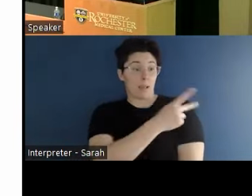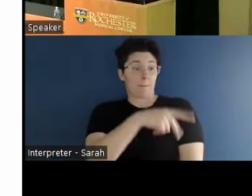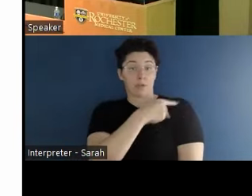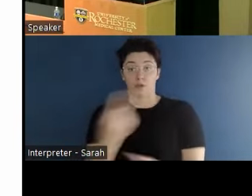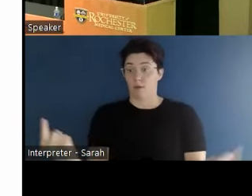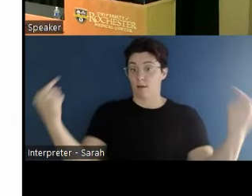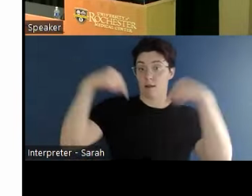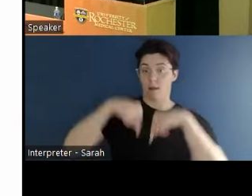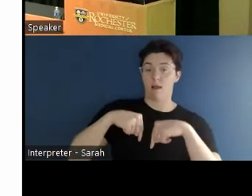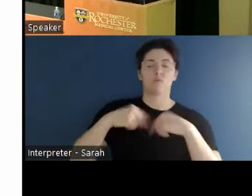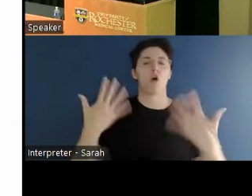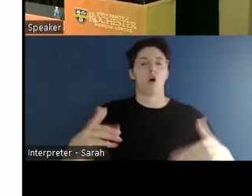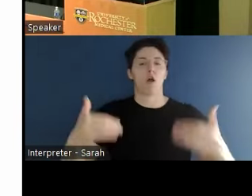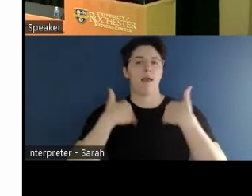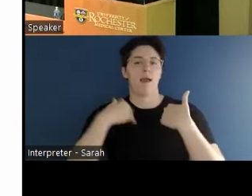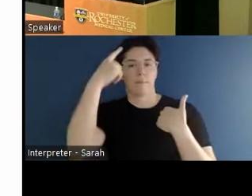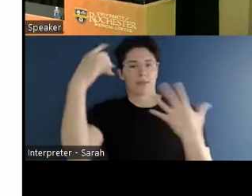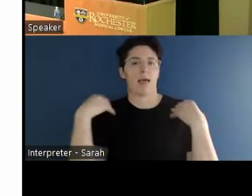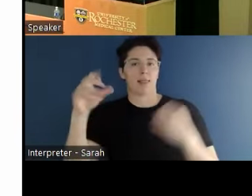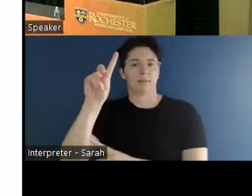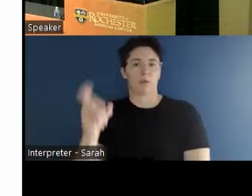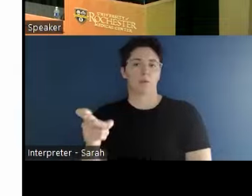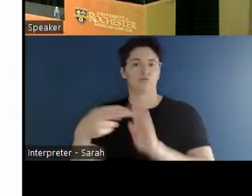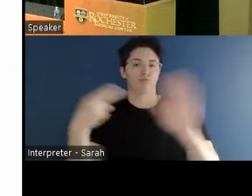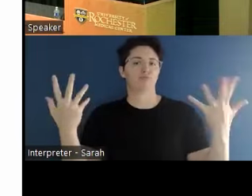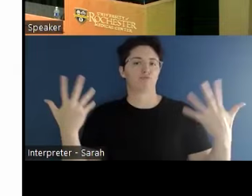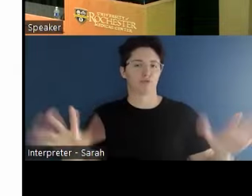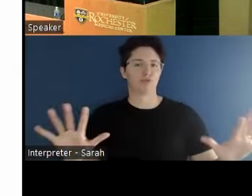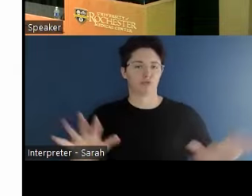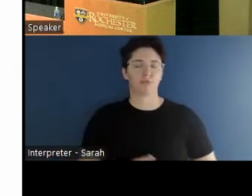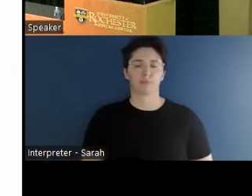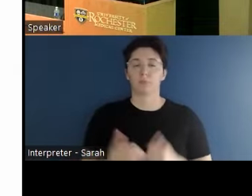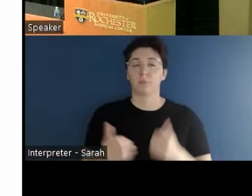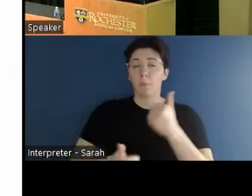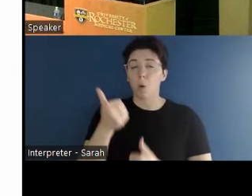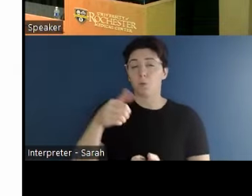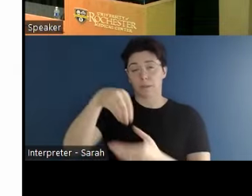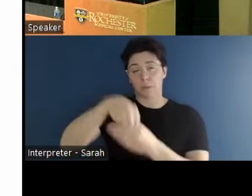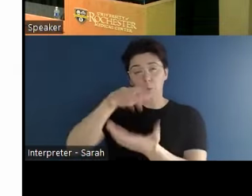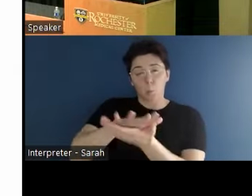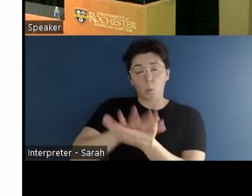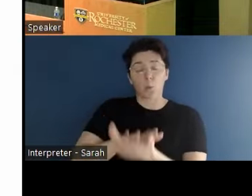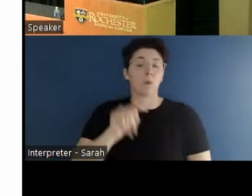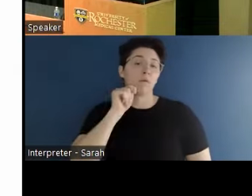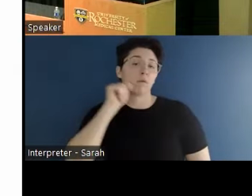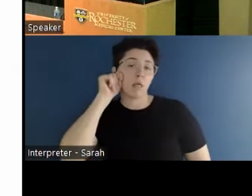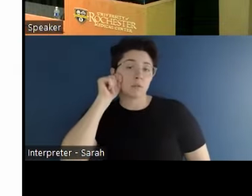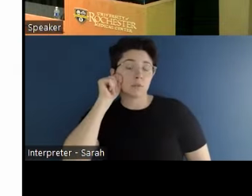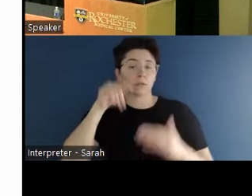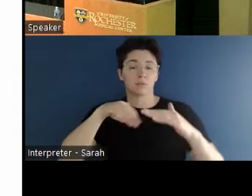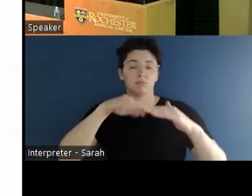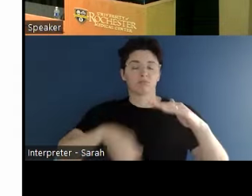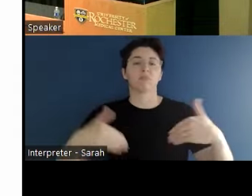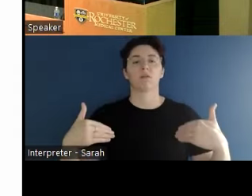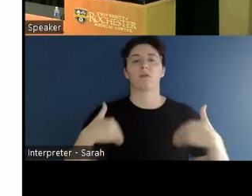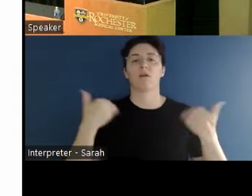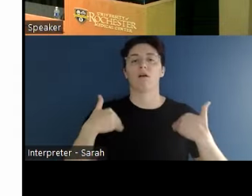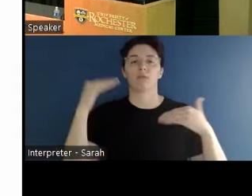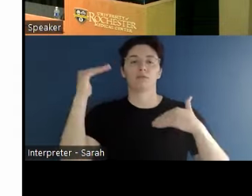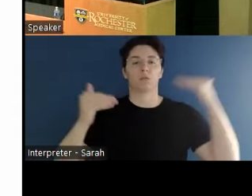existing mental health diagnosis and most of them are school age adolescence and even young adults